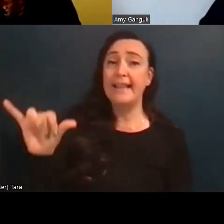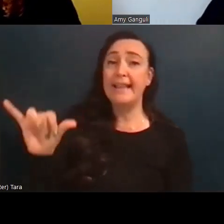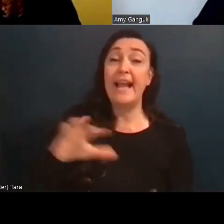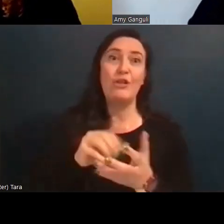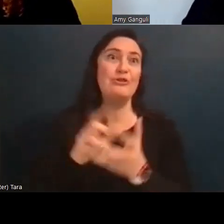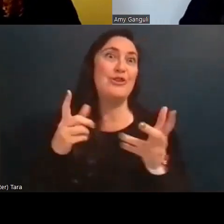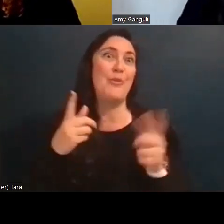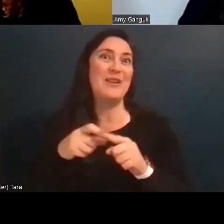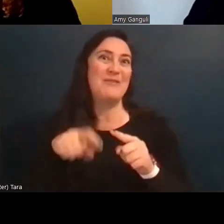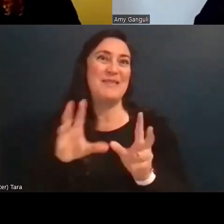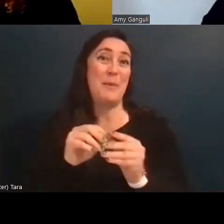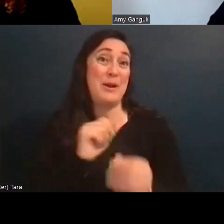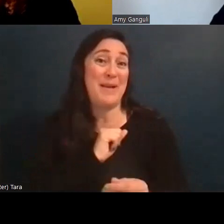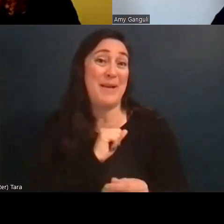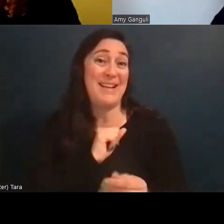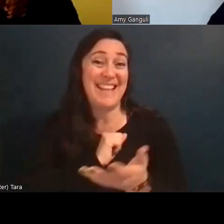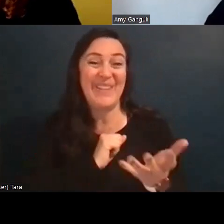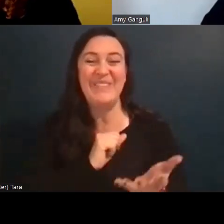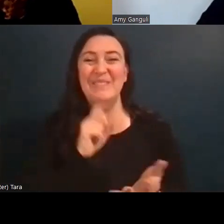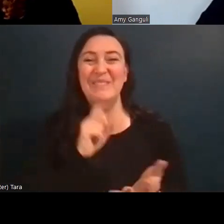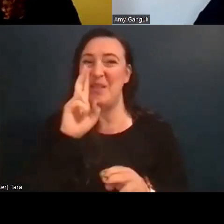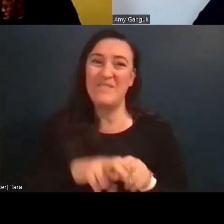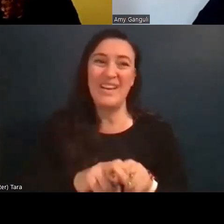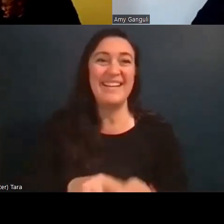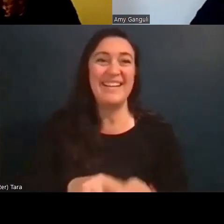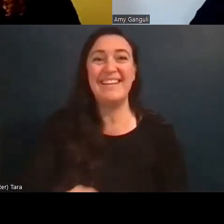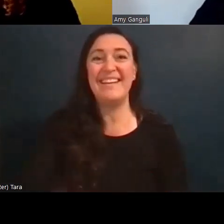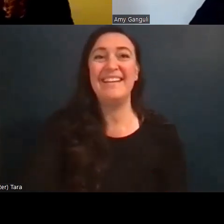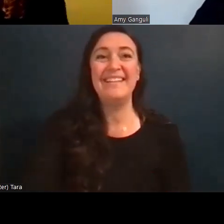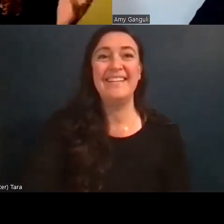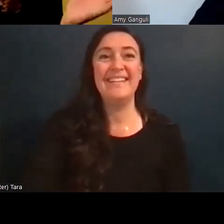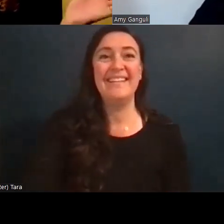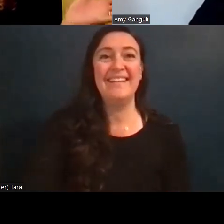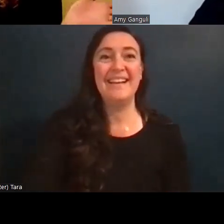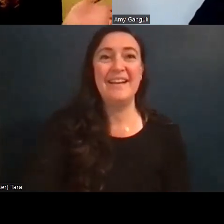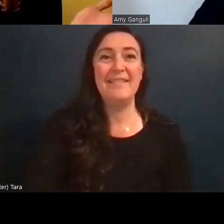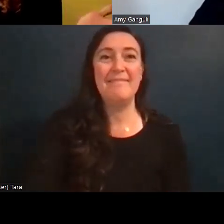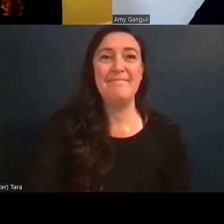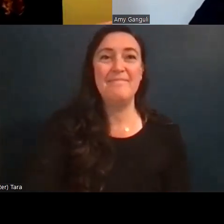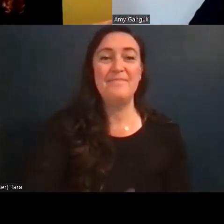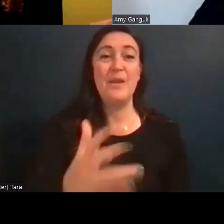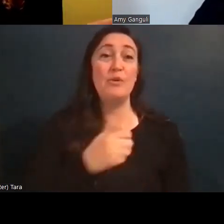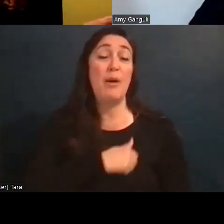It was really fun. I want to apologize that we couldn't get to all of the questions.